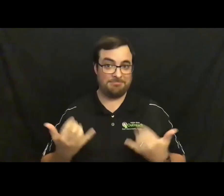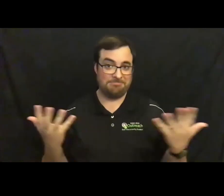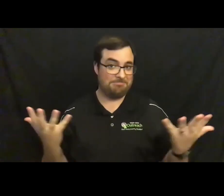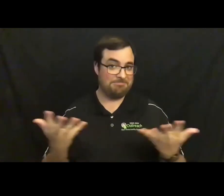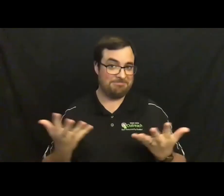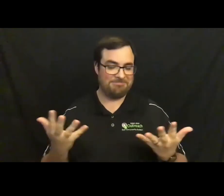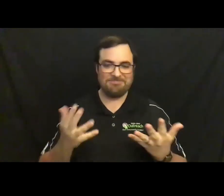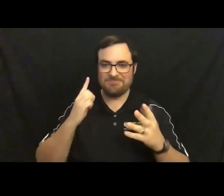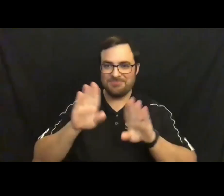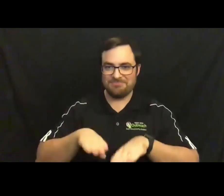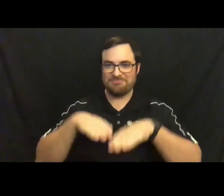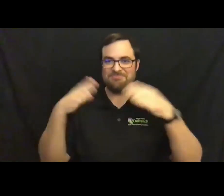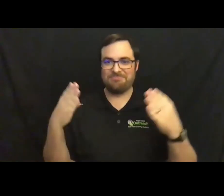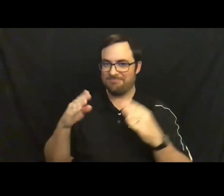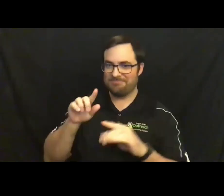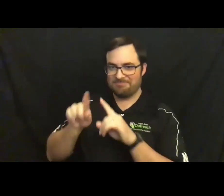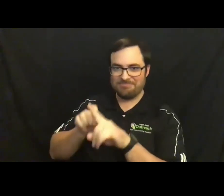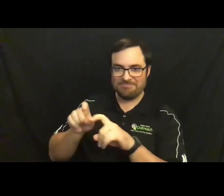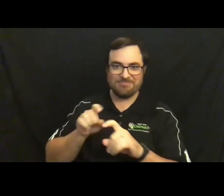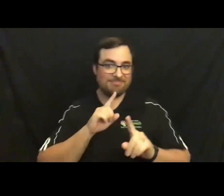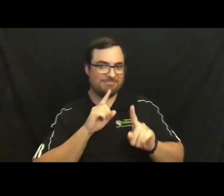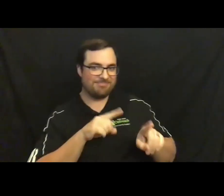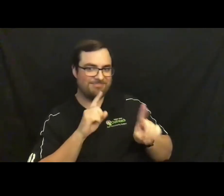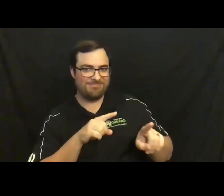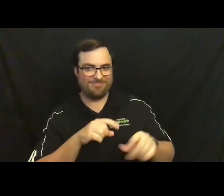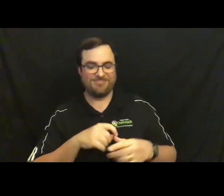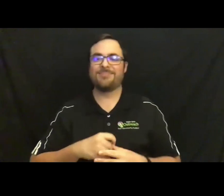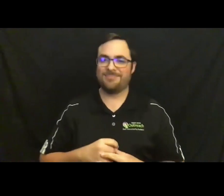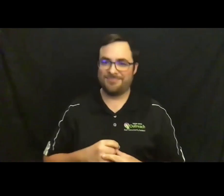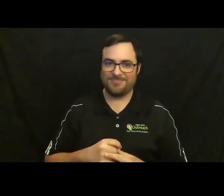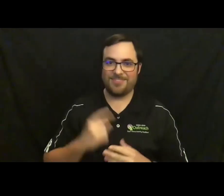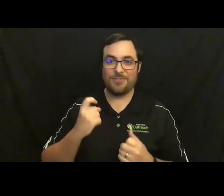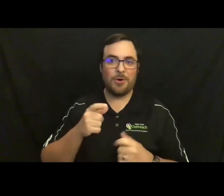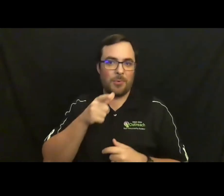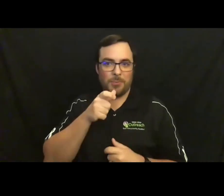kind of open it up and have some time for questions and answers for the movie star